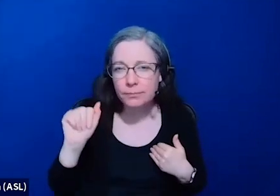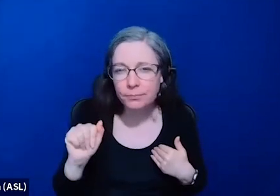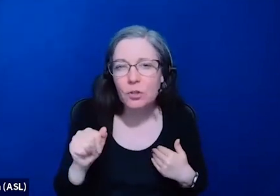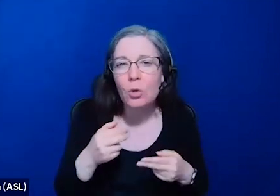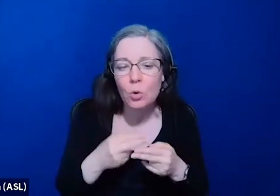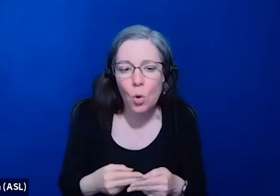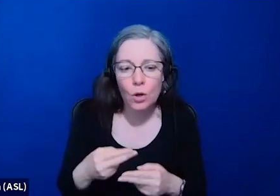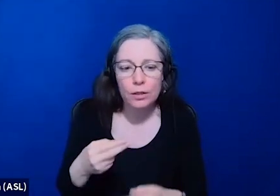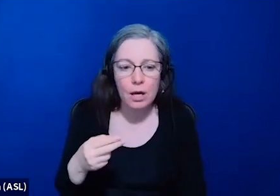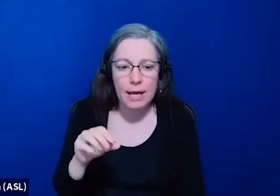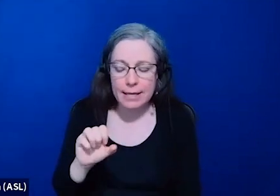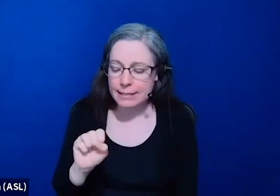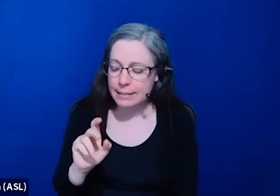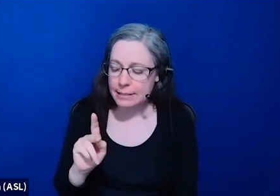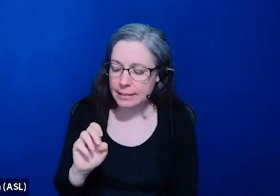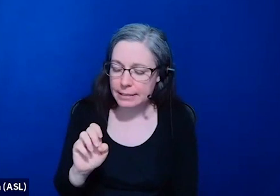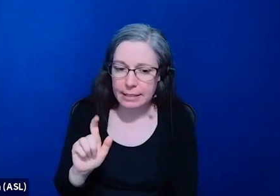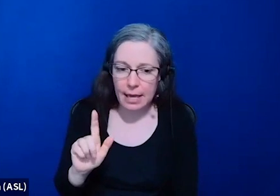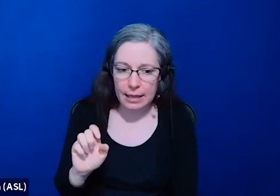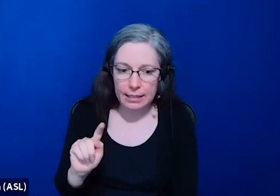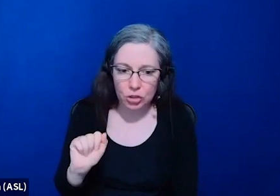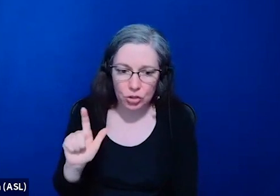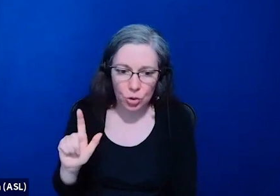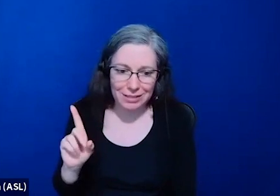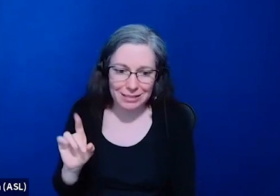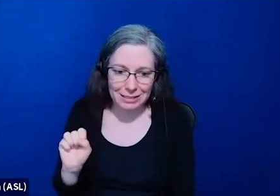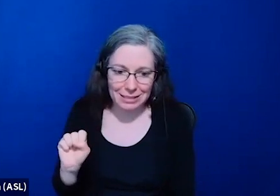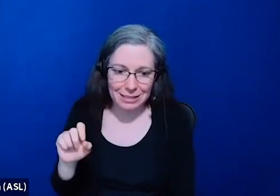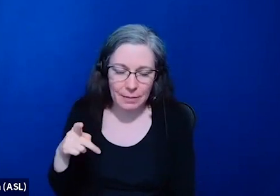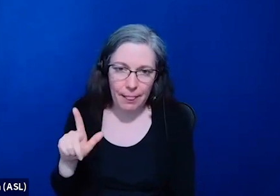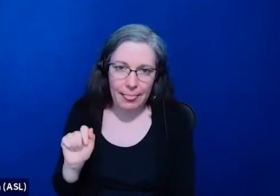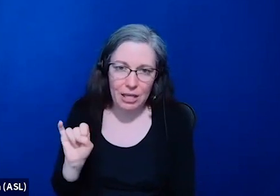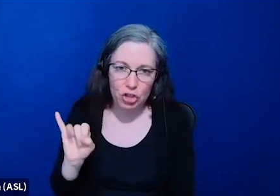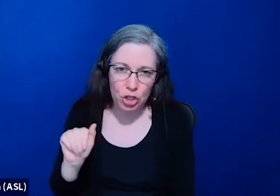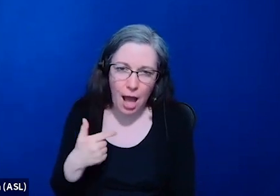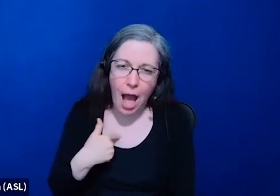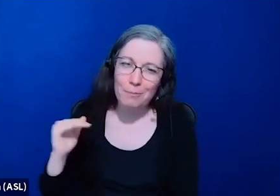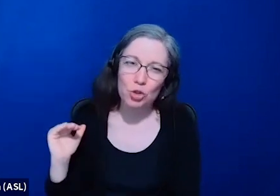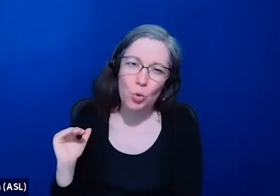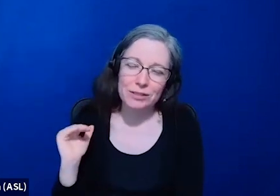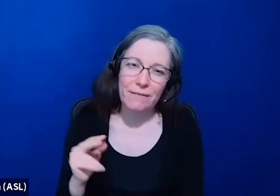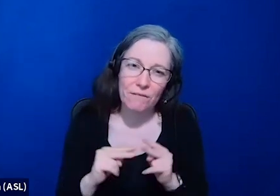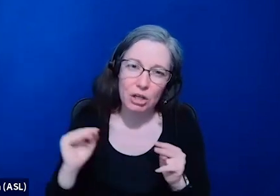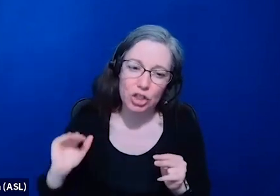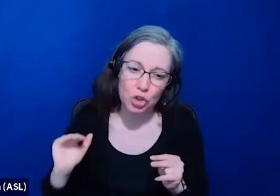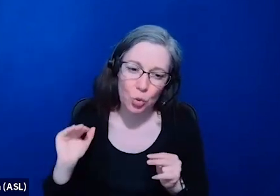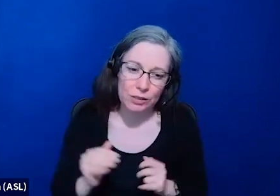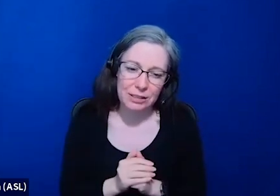approximately four feet and two inches, or 127 centimeters. Here's a photo of me